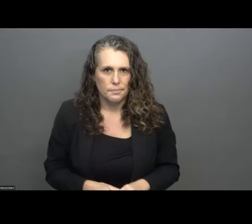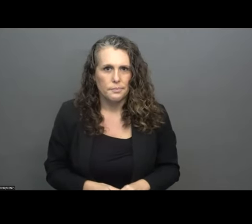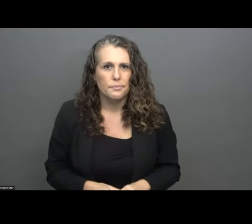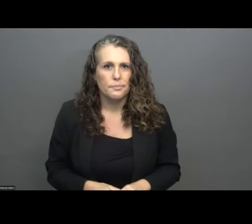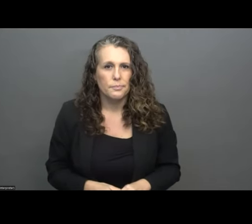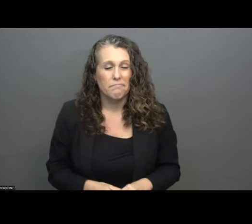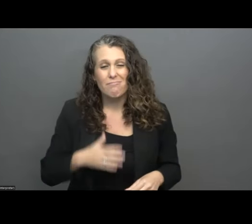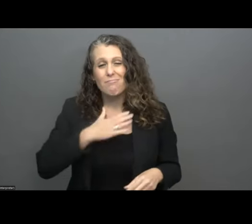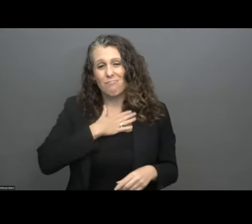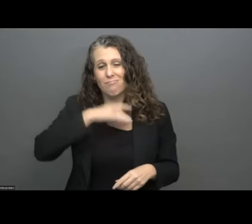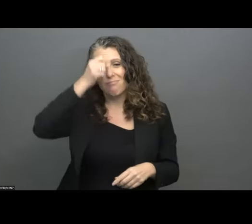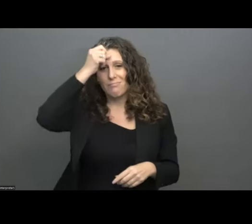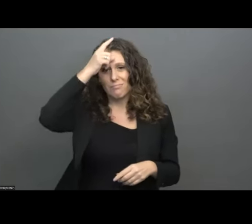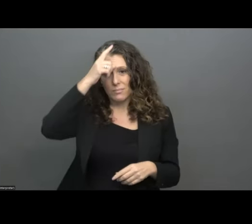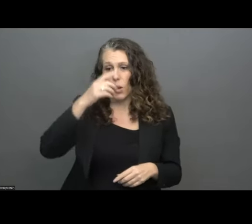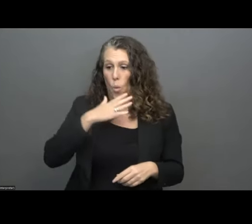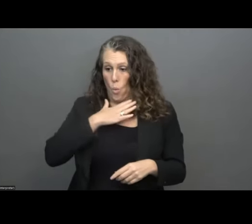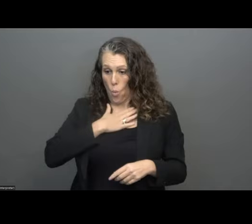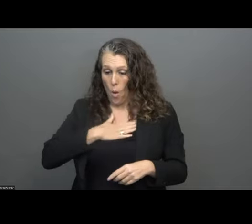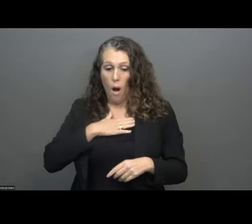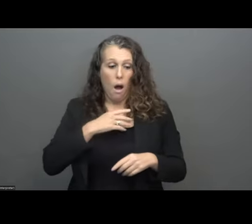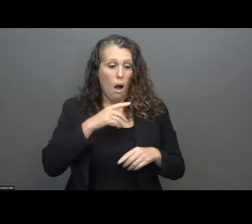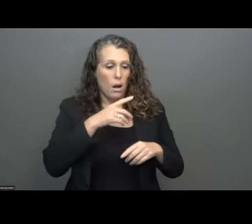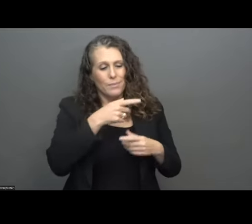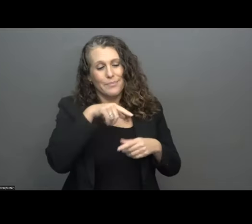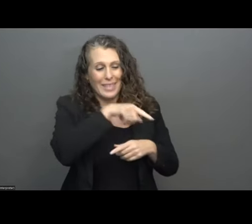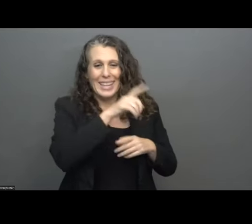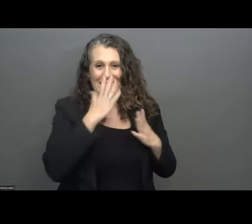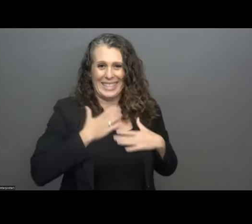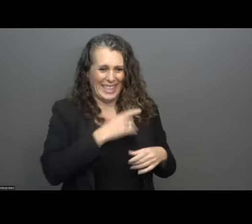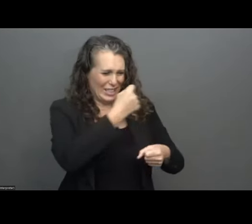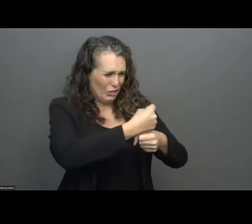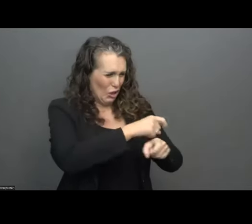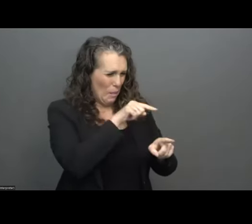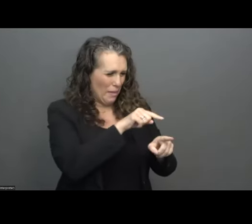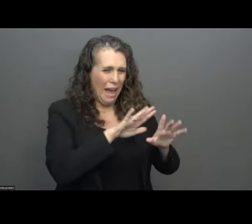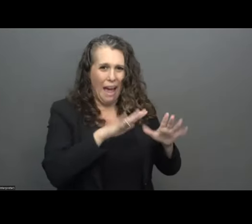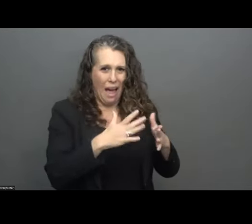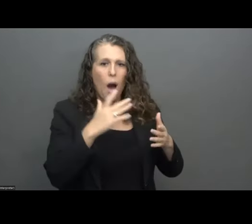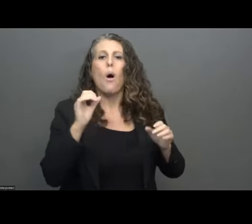business relevant skills. We have to partner and do some of that ourselves.